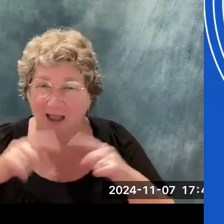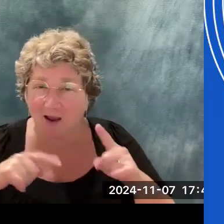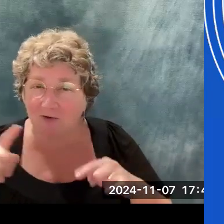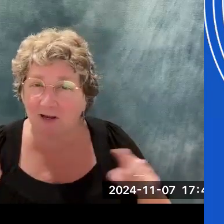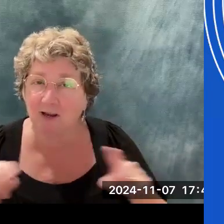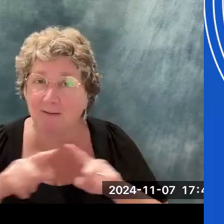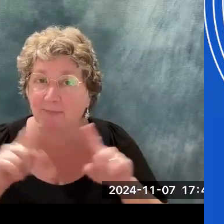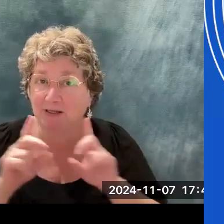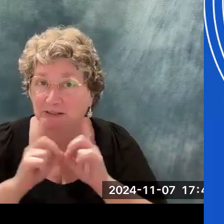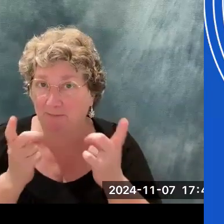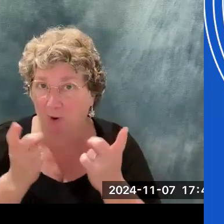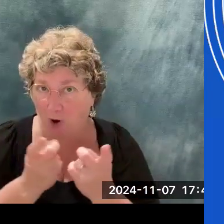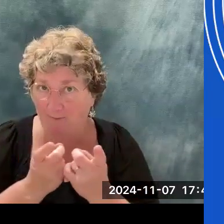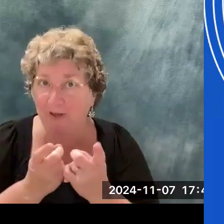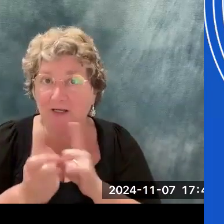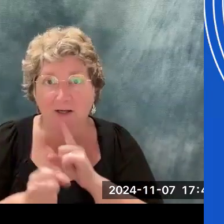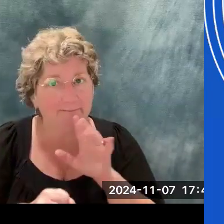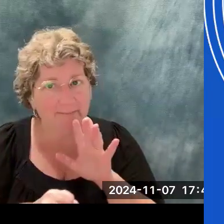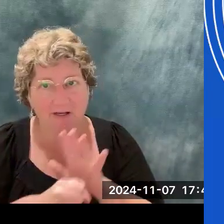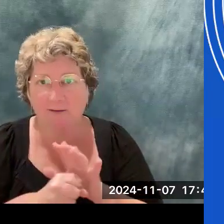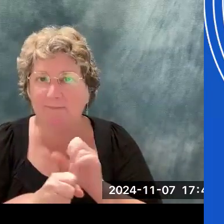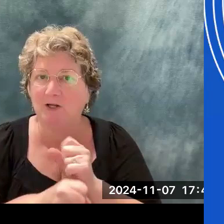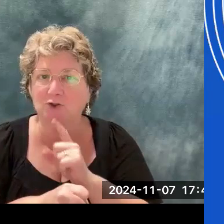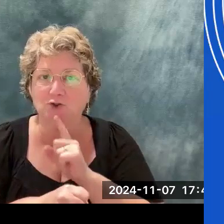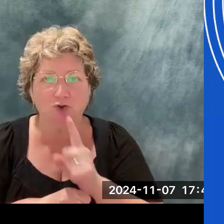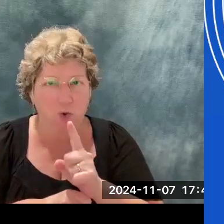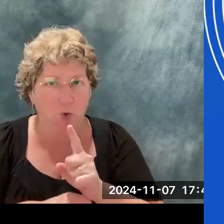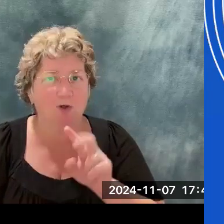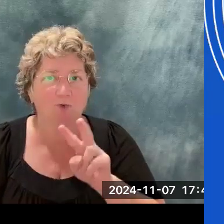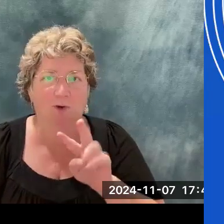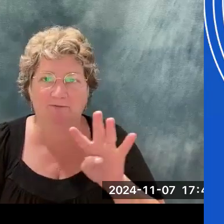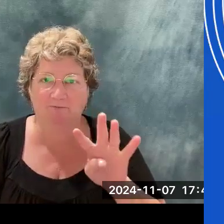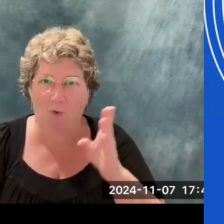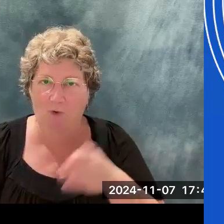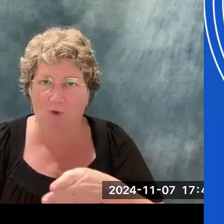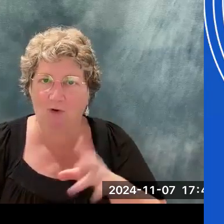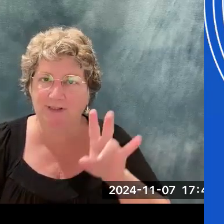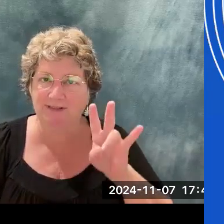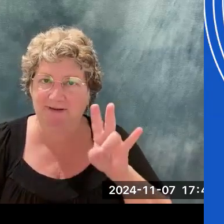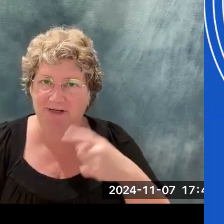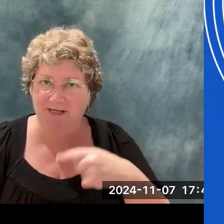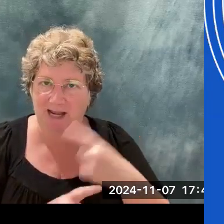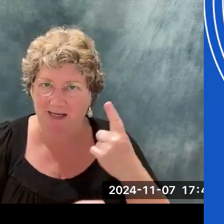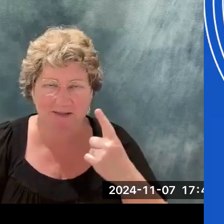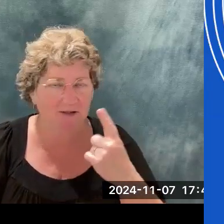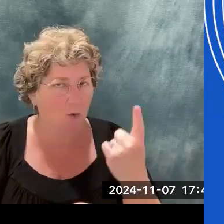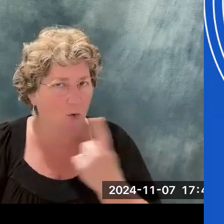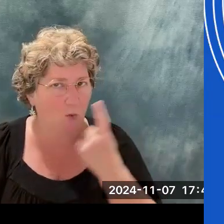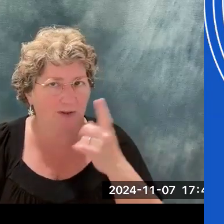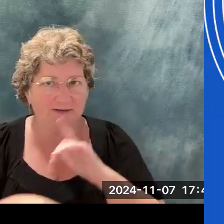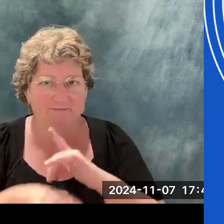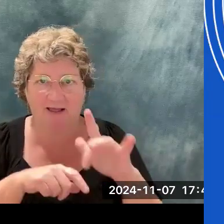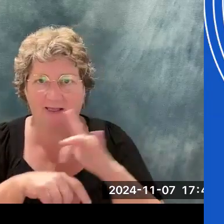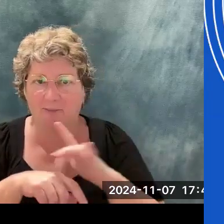that they are available 24-7, and we are working on getting there and are close to it.